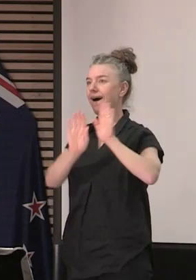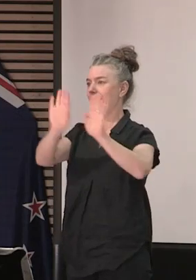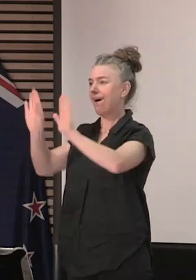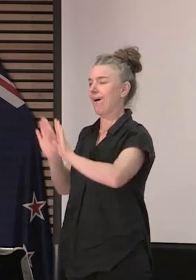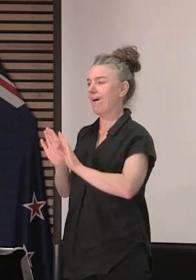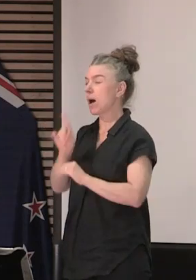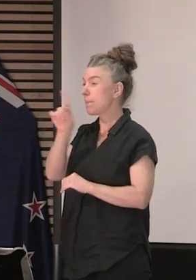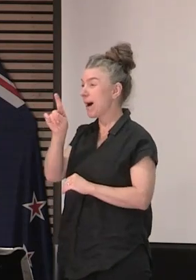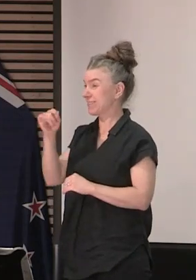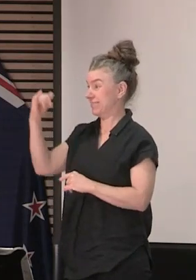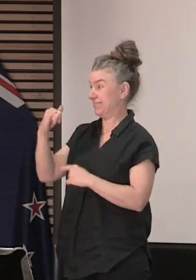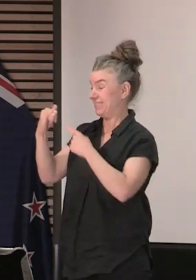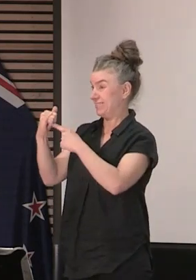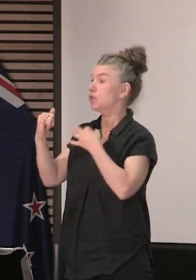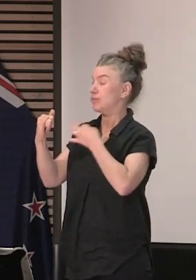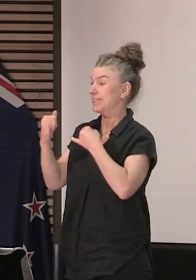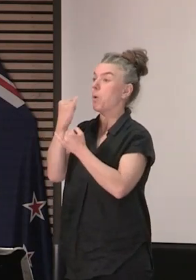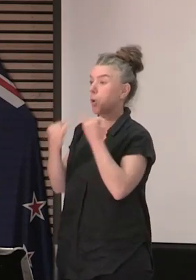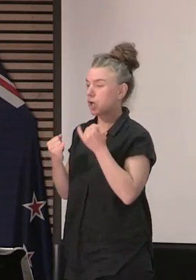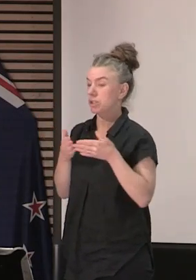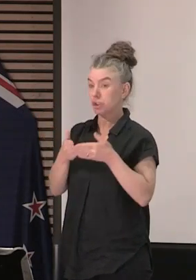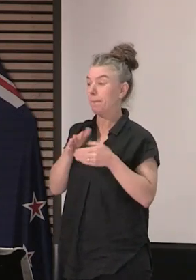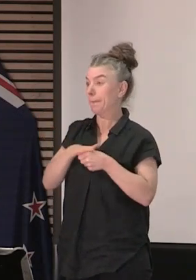borders arealso our biggest risk.